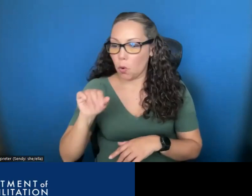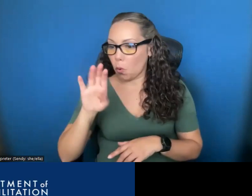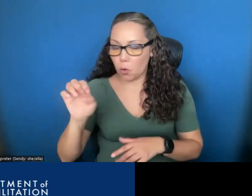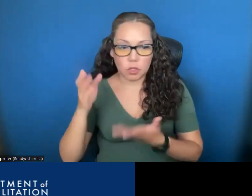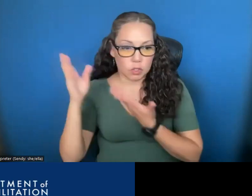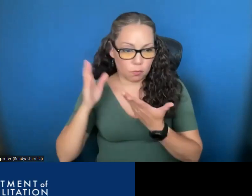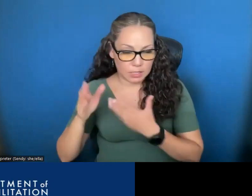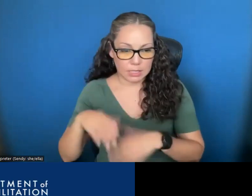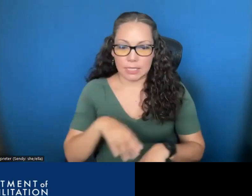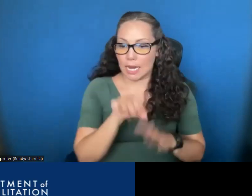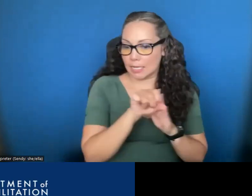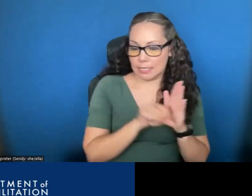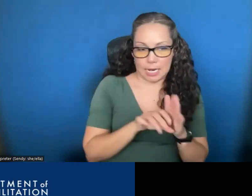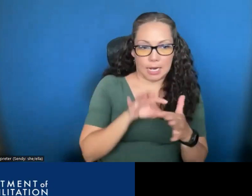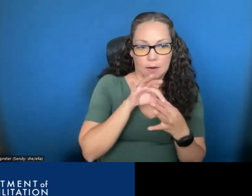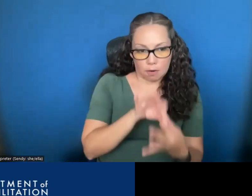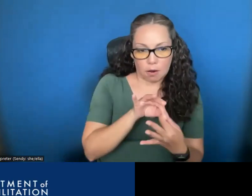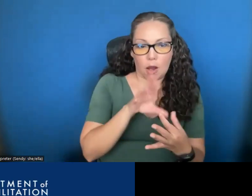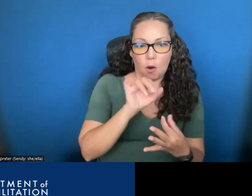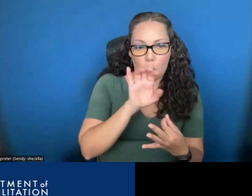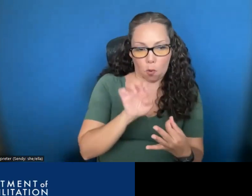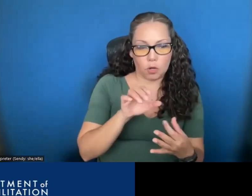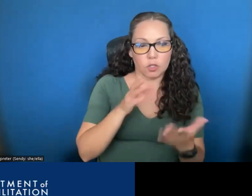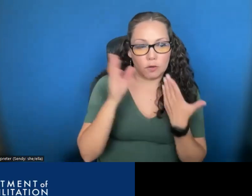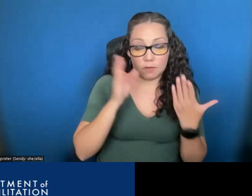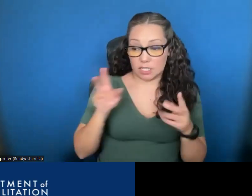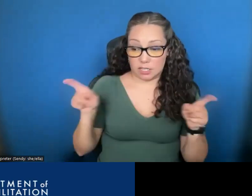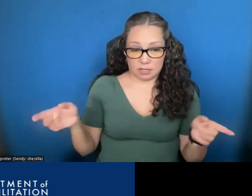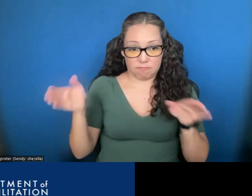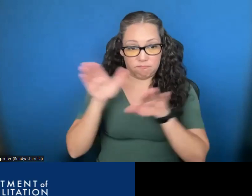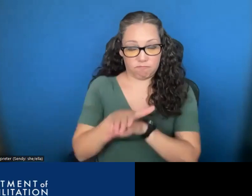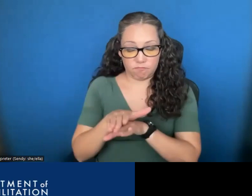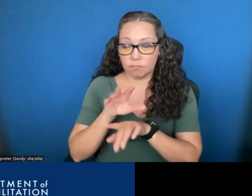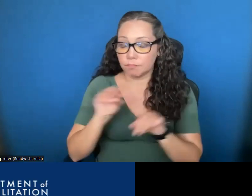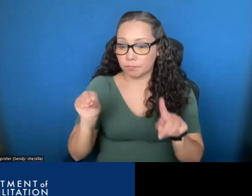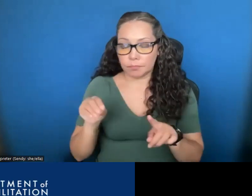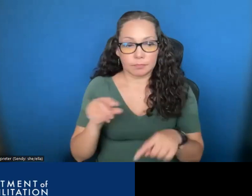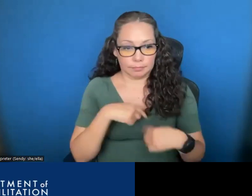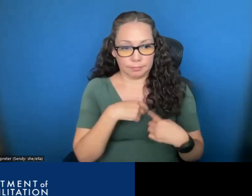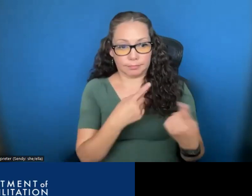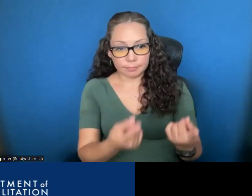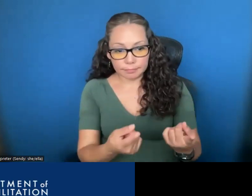course Services um so traditionally over the years and in the current year we're we're in